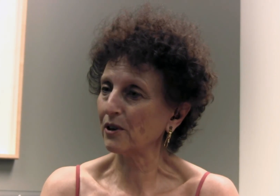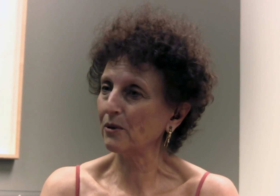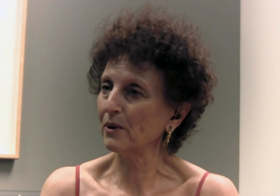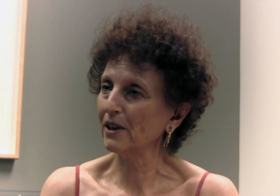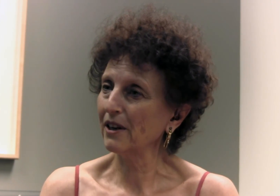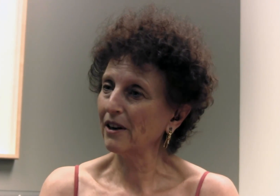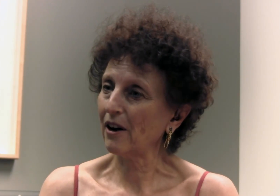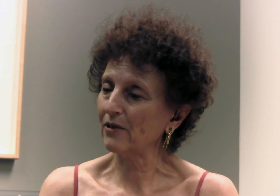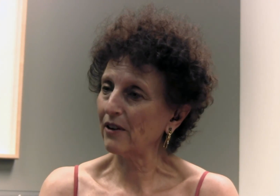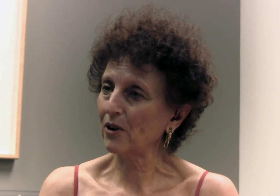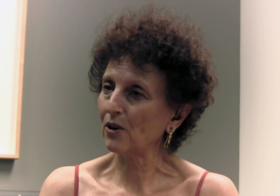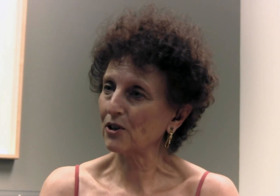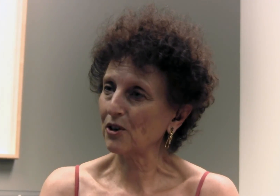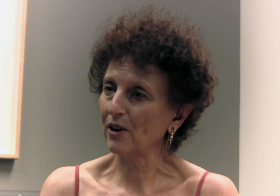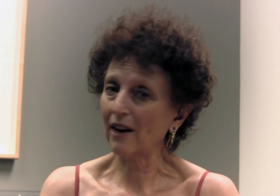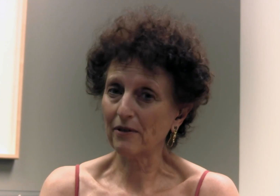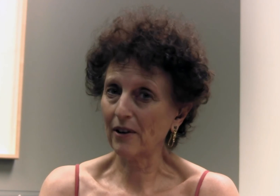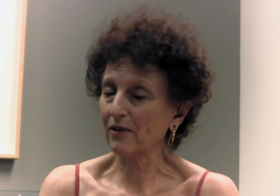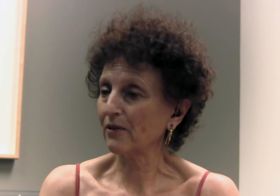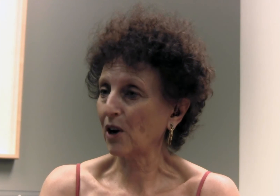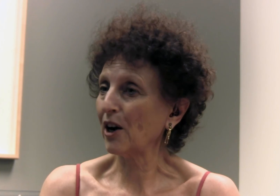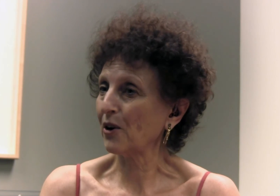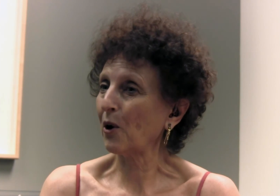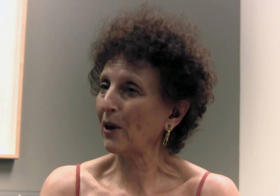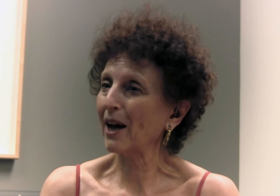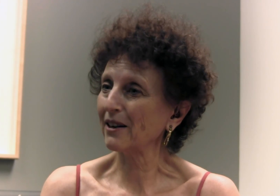view of deaf culture and I’ve gotten all that.